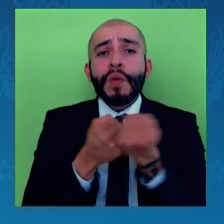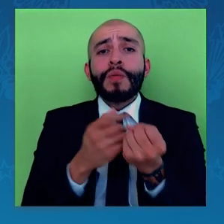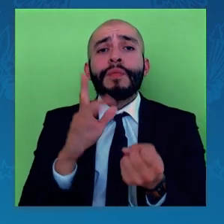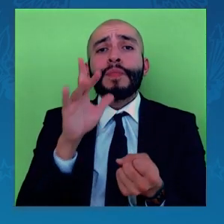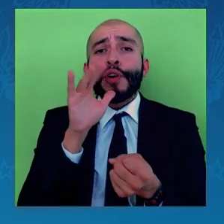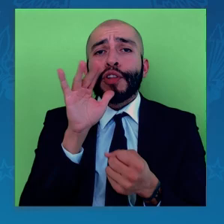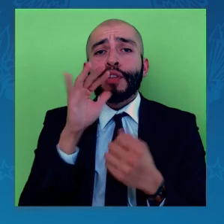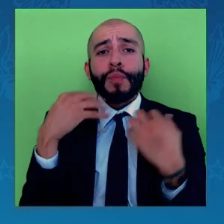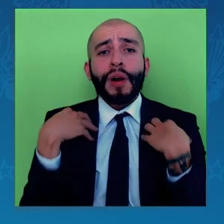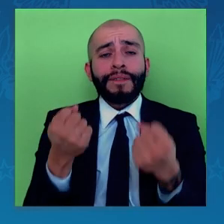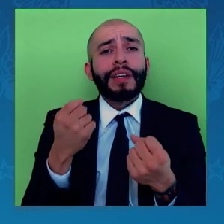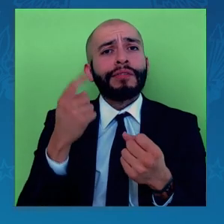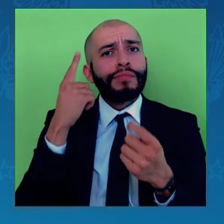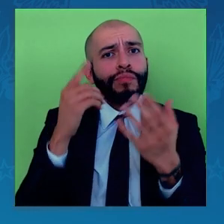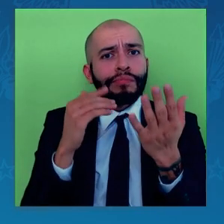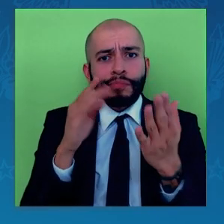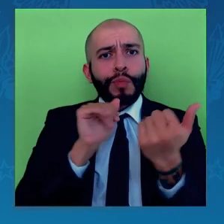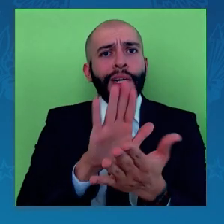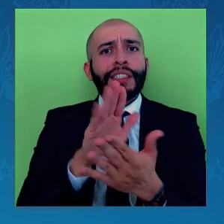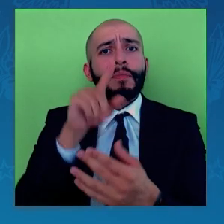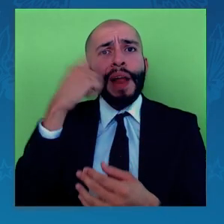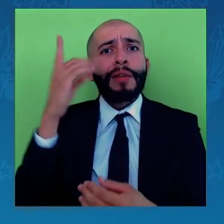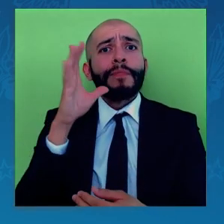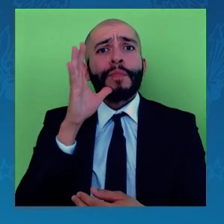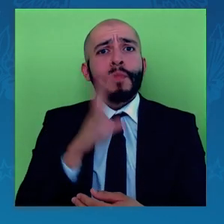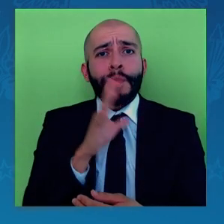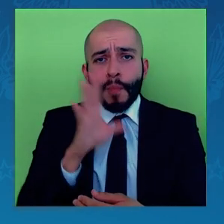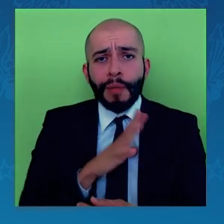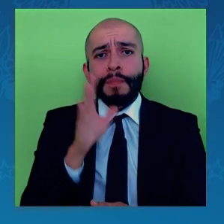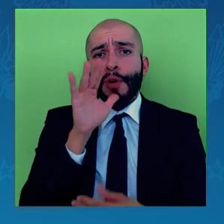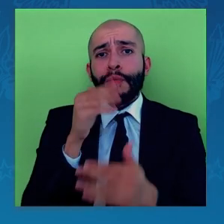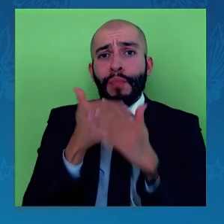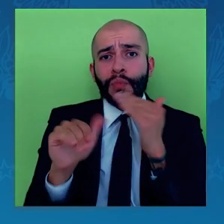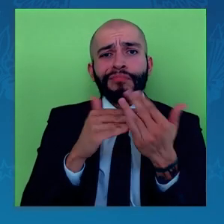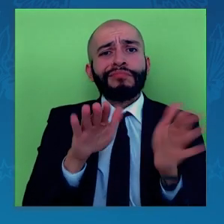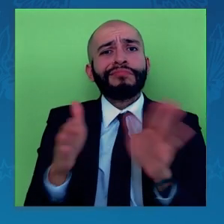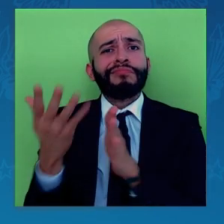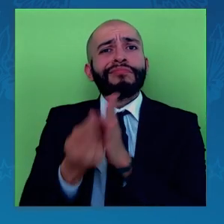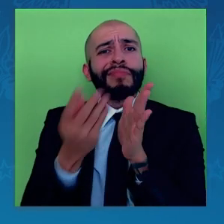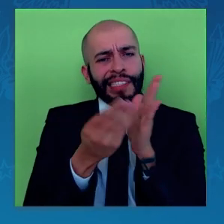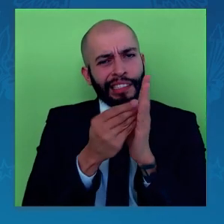again, there's more work to be done. But I believe we are headed in the right direction,